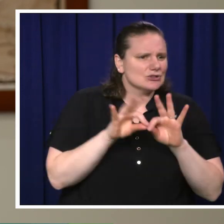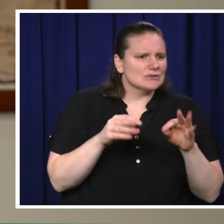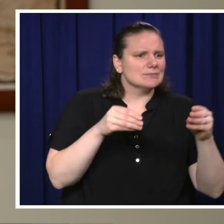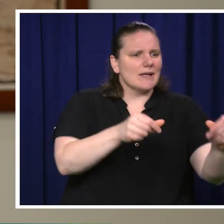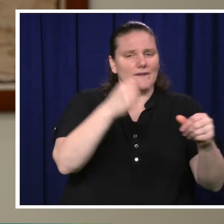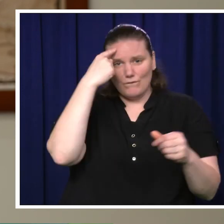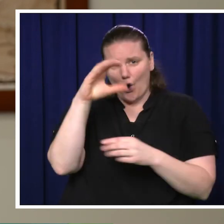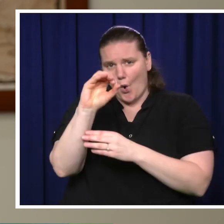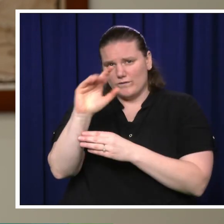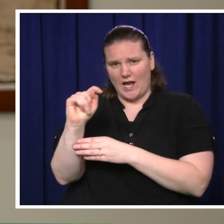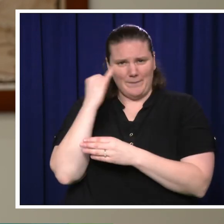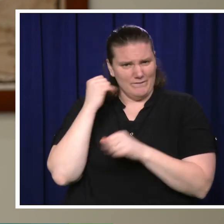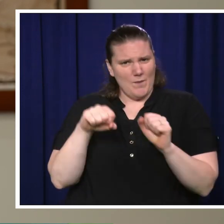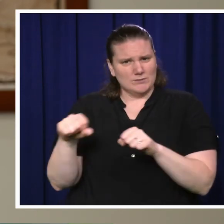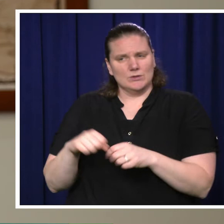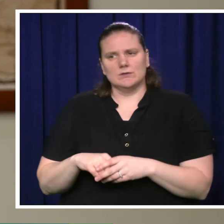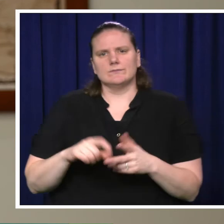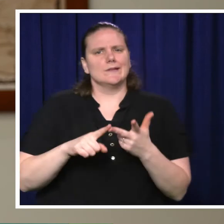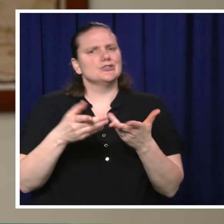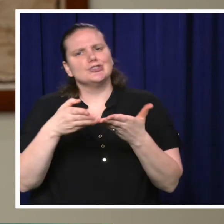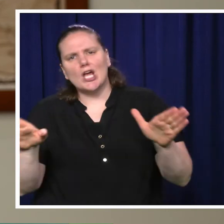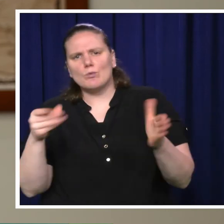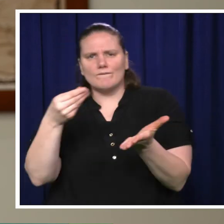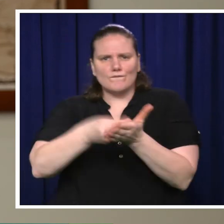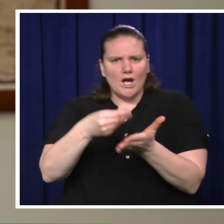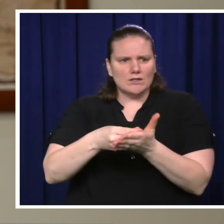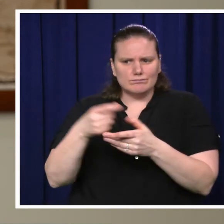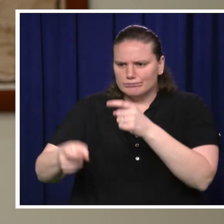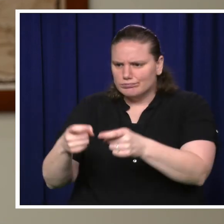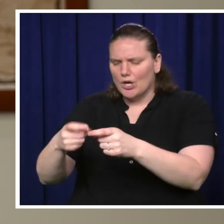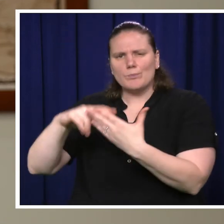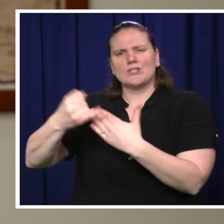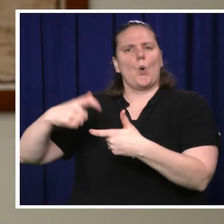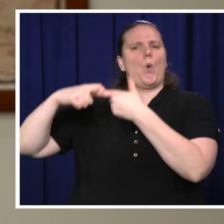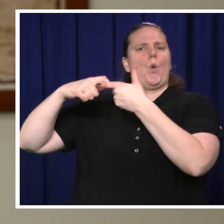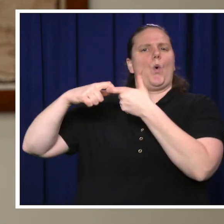non-essential spending and overtime when possible, and putting some general fund projects on hold.